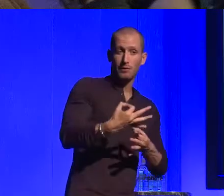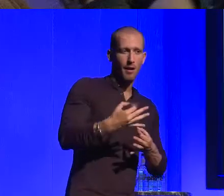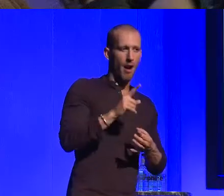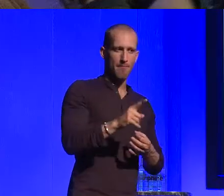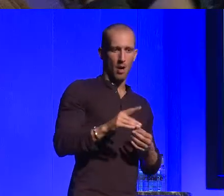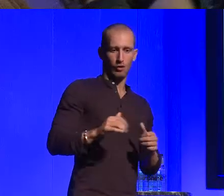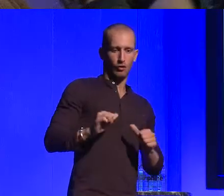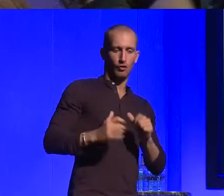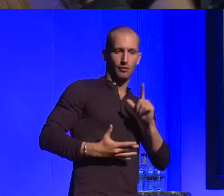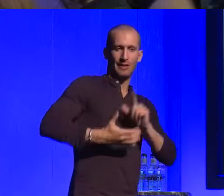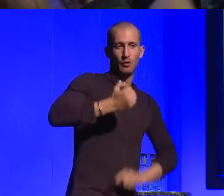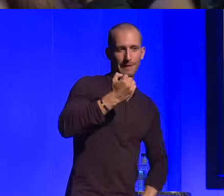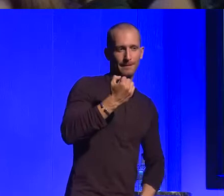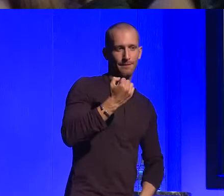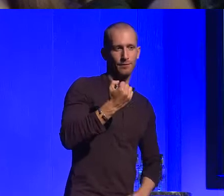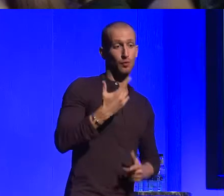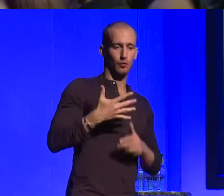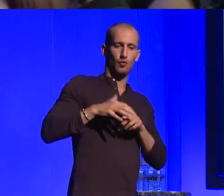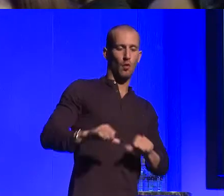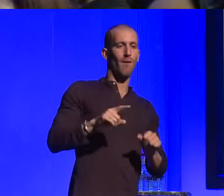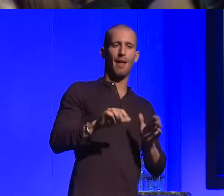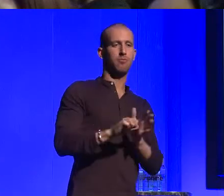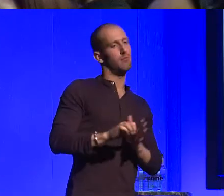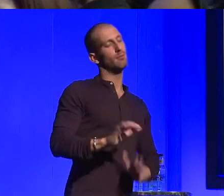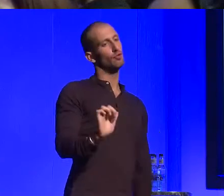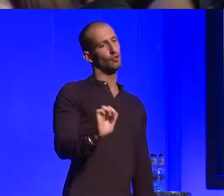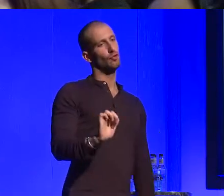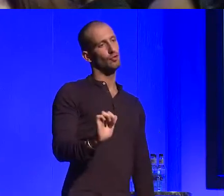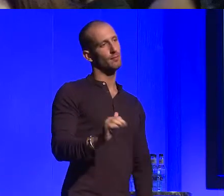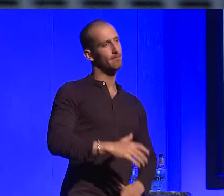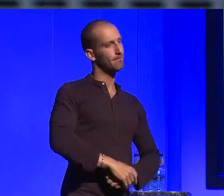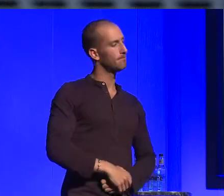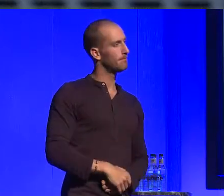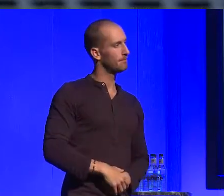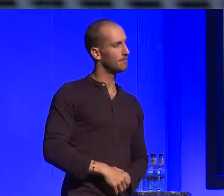I think one specific thing that I heard as well was that there is a lot of work going